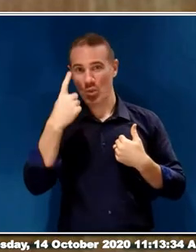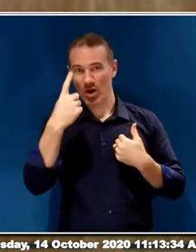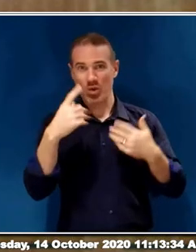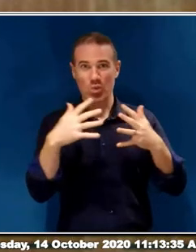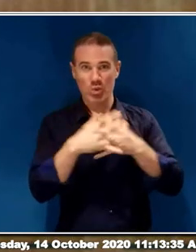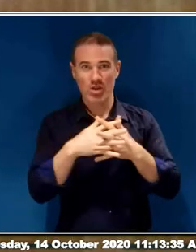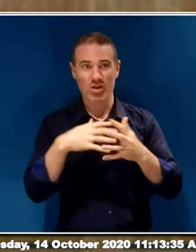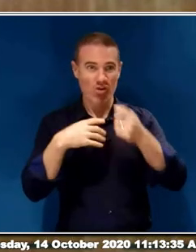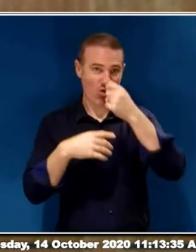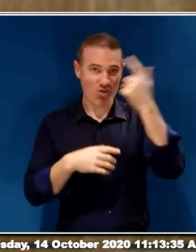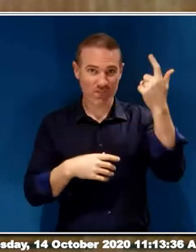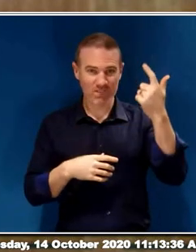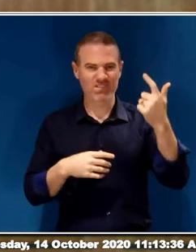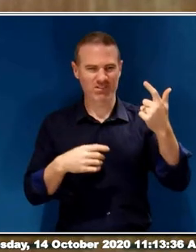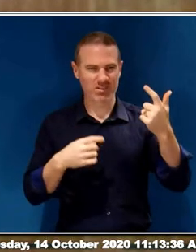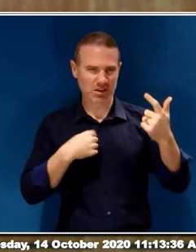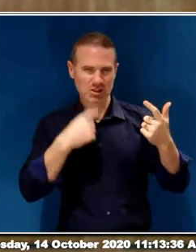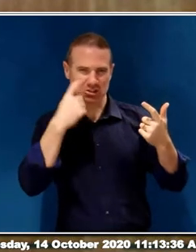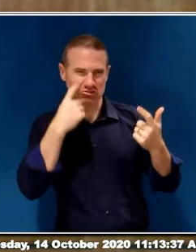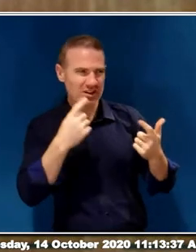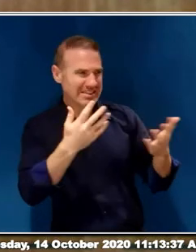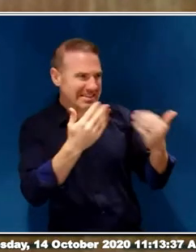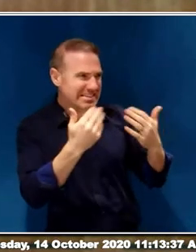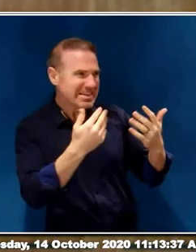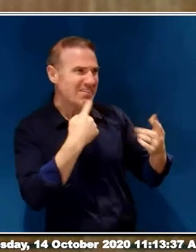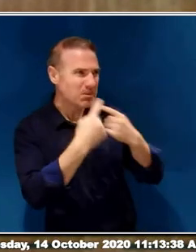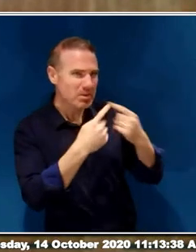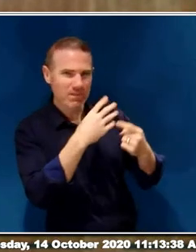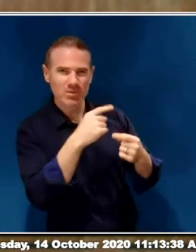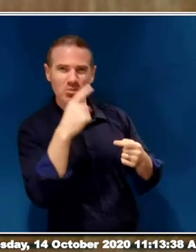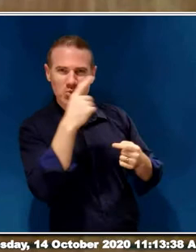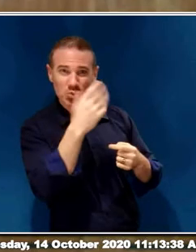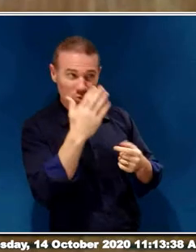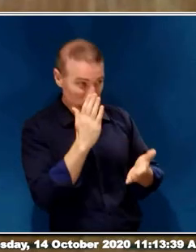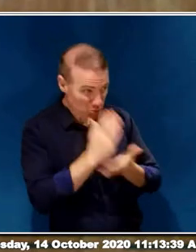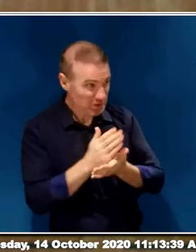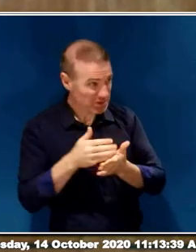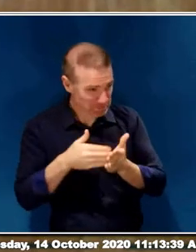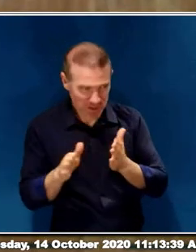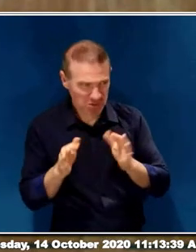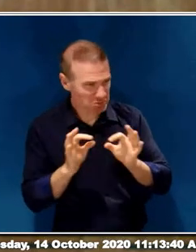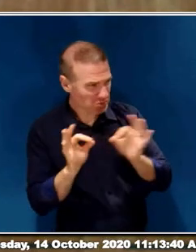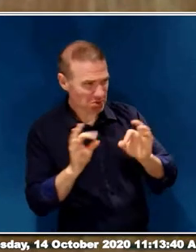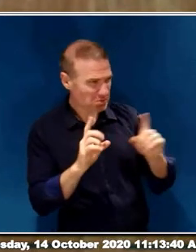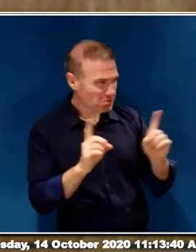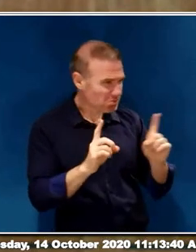as to whether he was actually suspended. I engaged the autism coach.